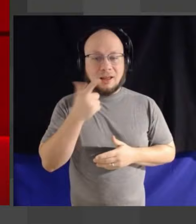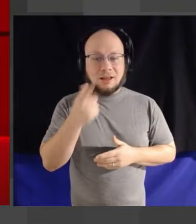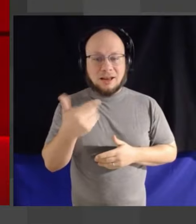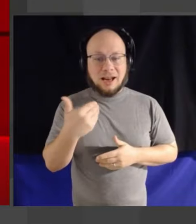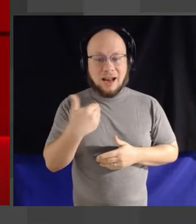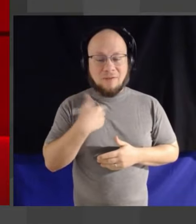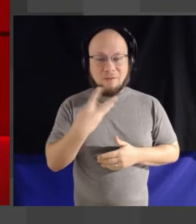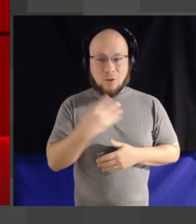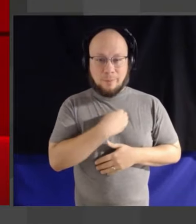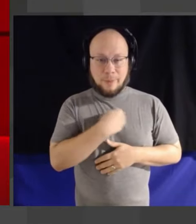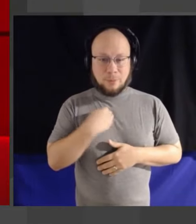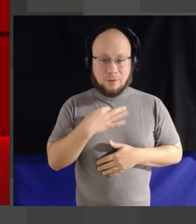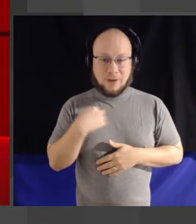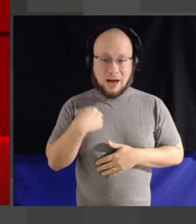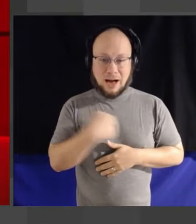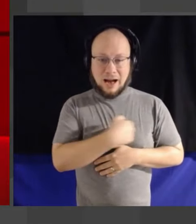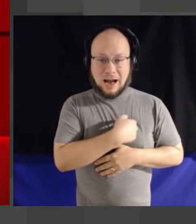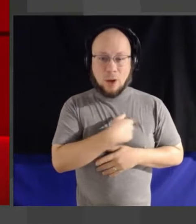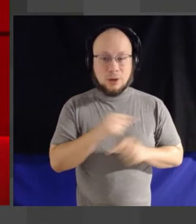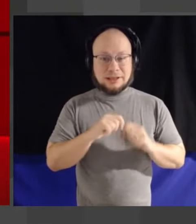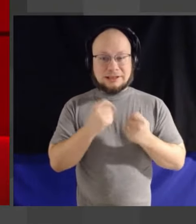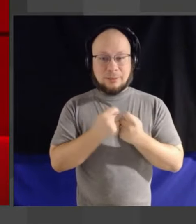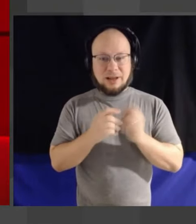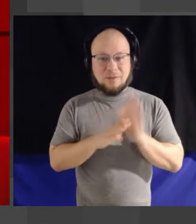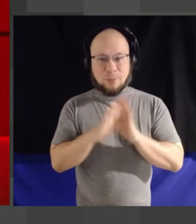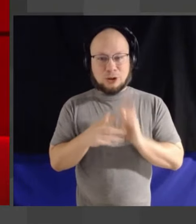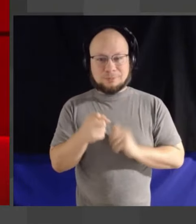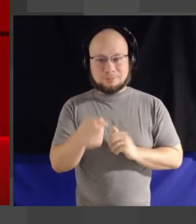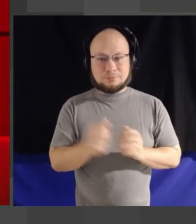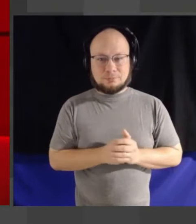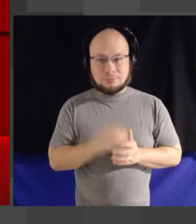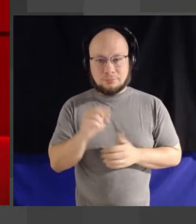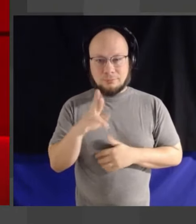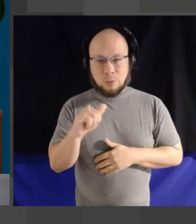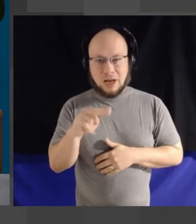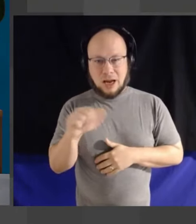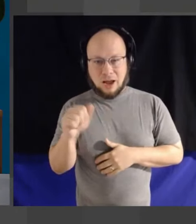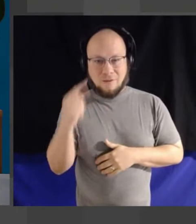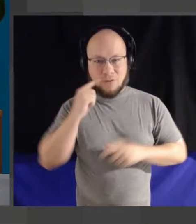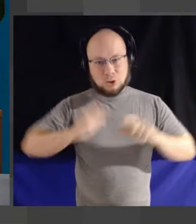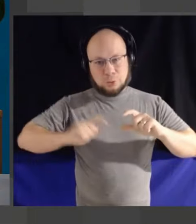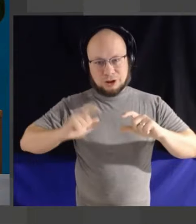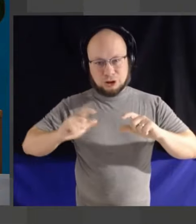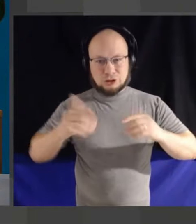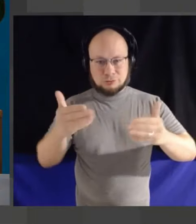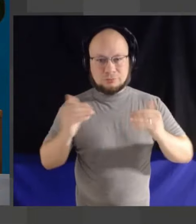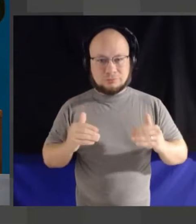LIVE GAMEPLAY. LET'S CHECK IT OUT. WE HAVE FOUR MEMBERS OF THE